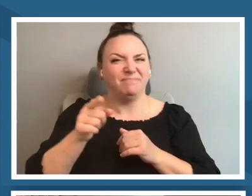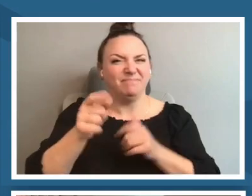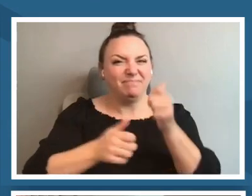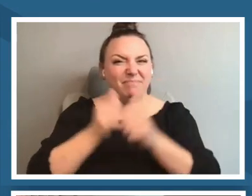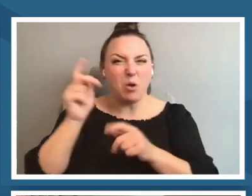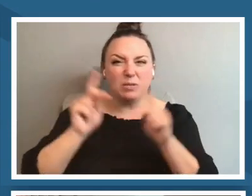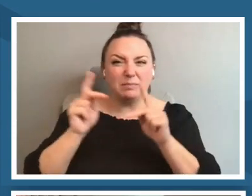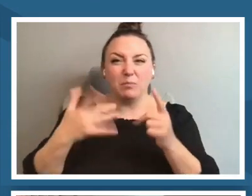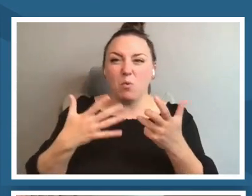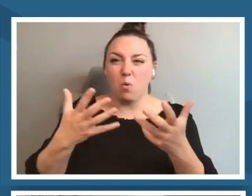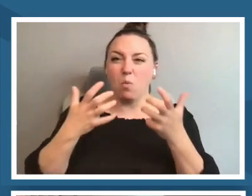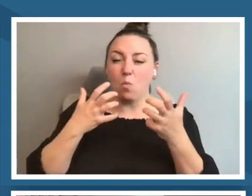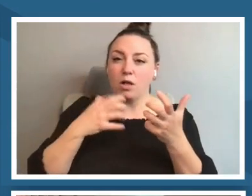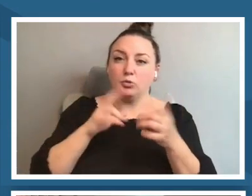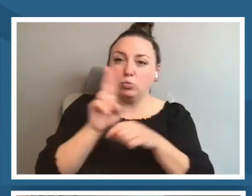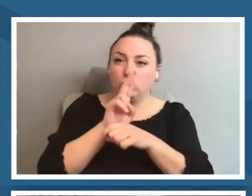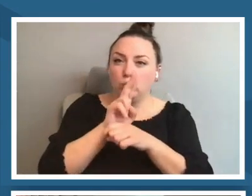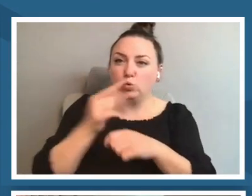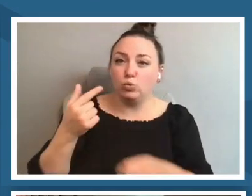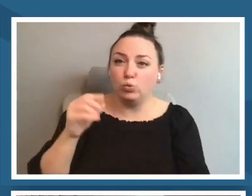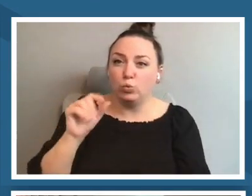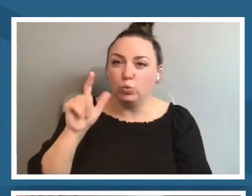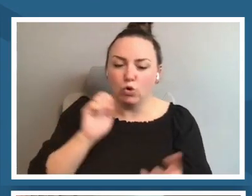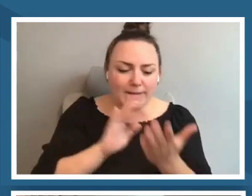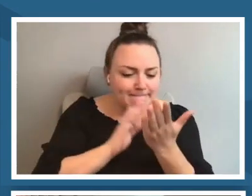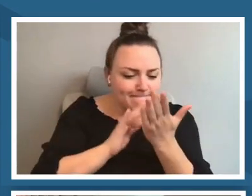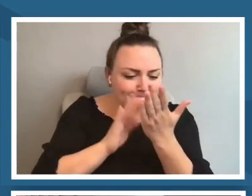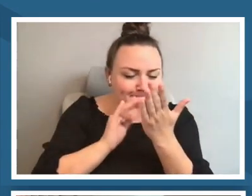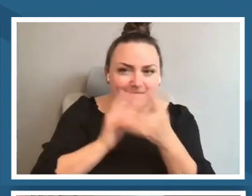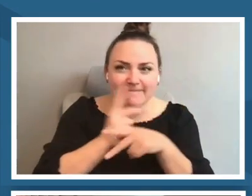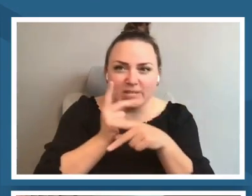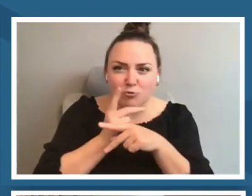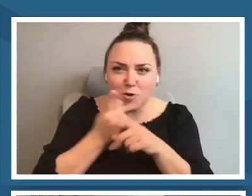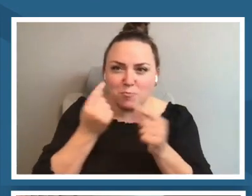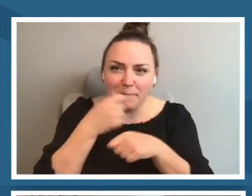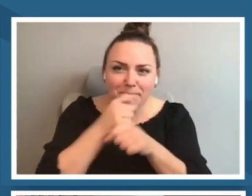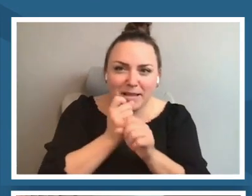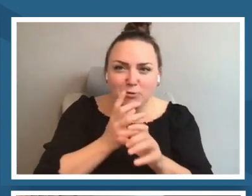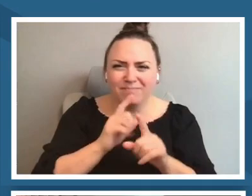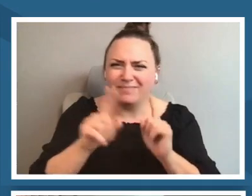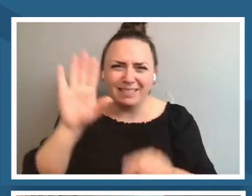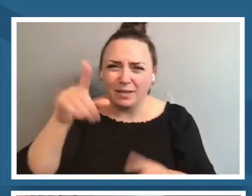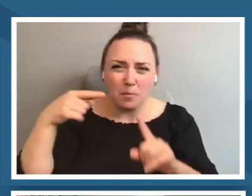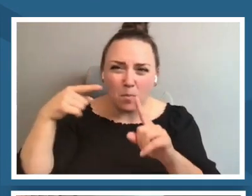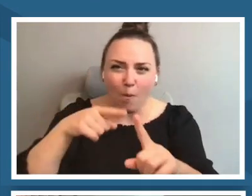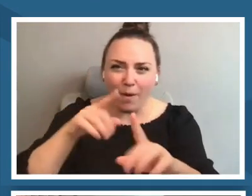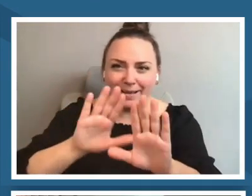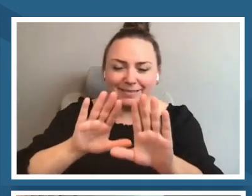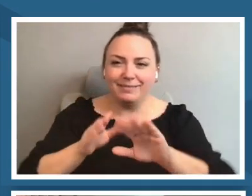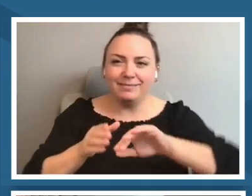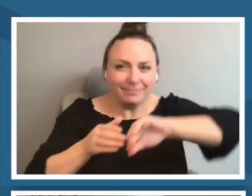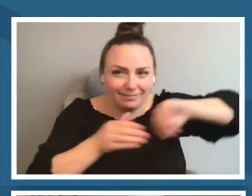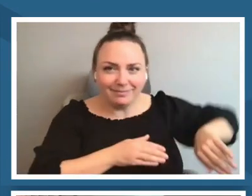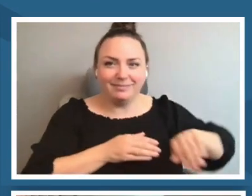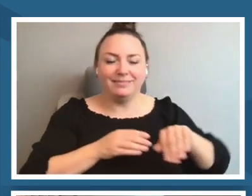and figure it out and actually the point of this exercise is actually to dwell in